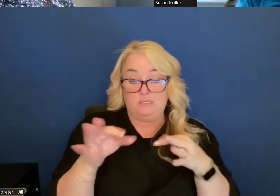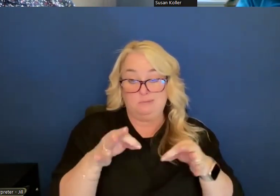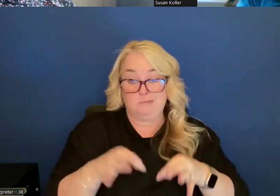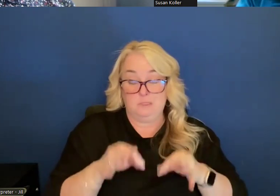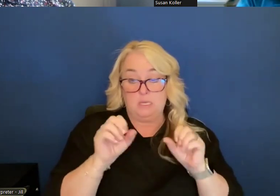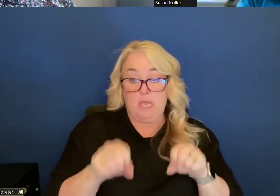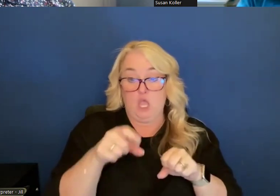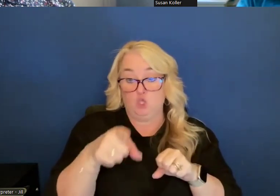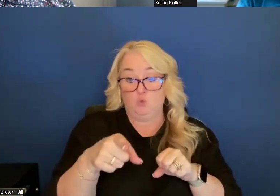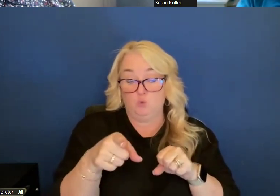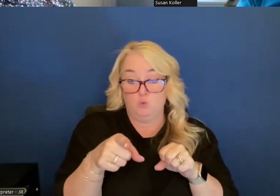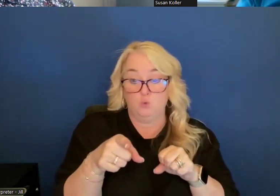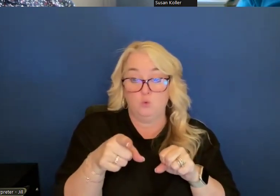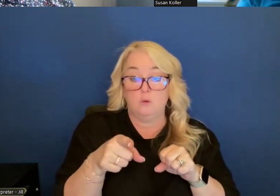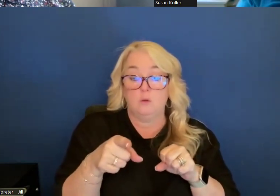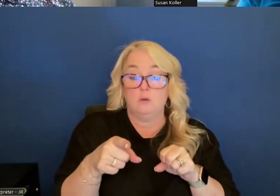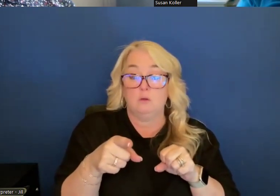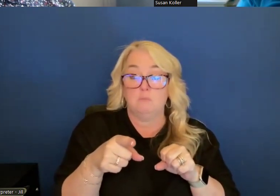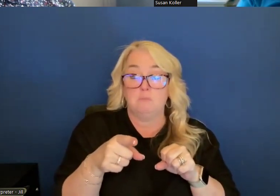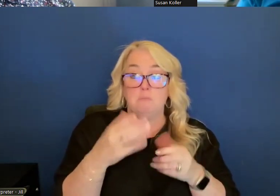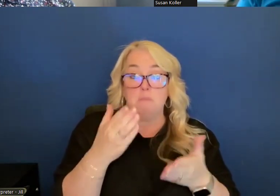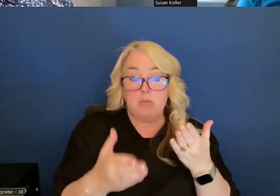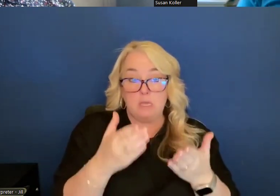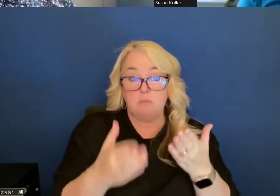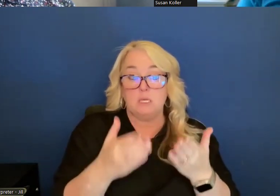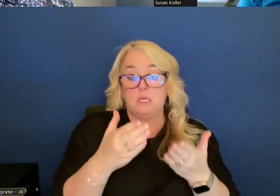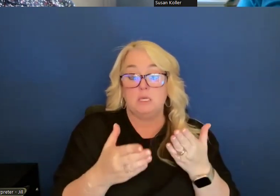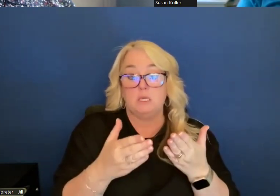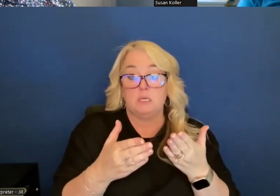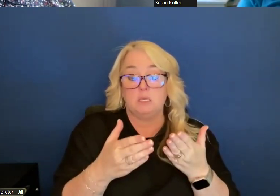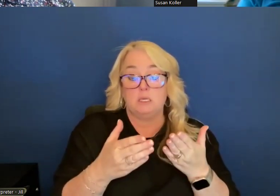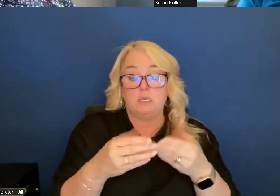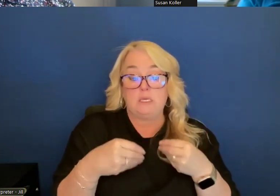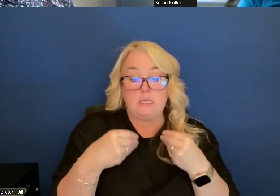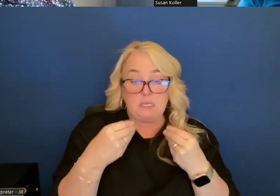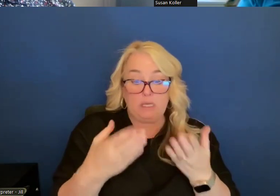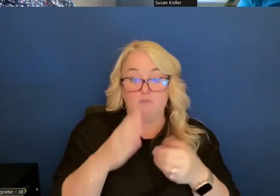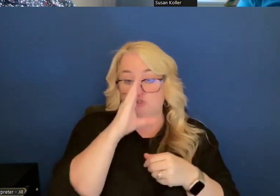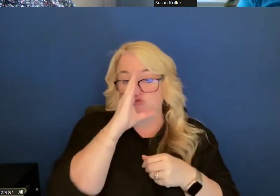pay more? Could you give the DSPs or direct care workers, a